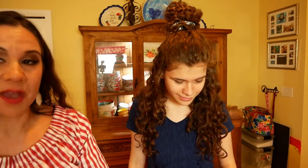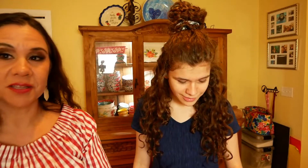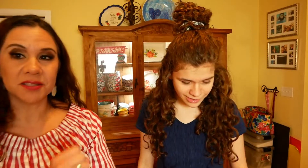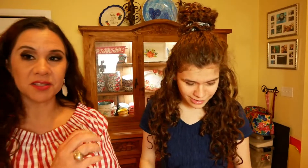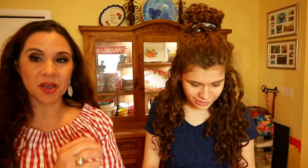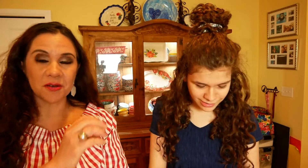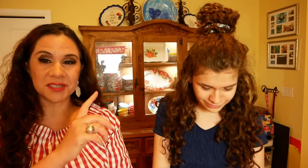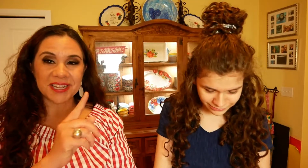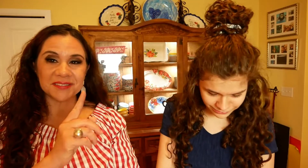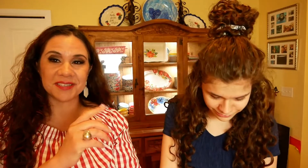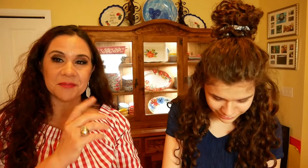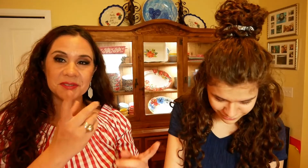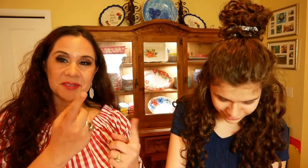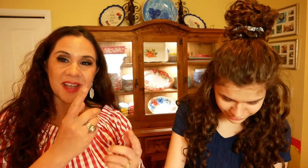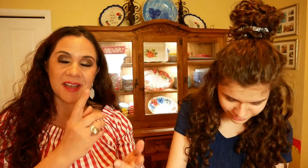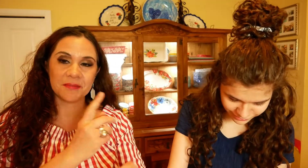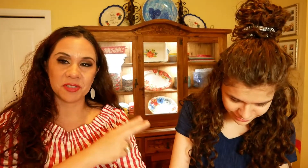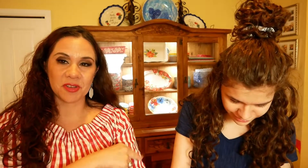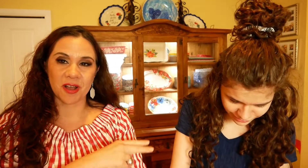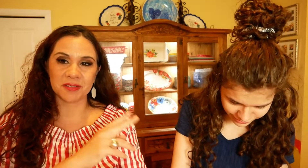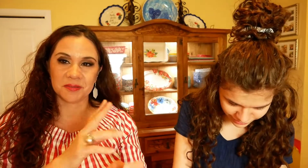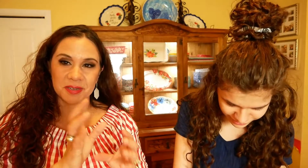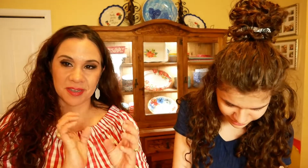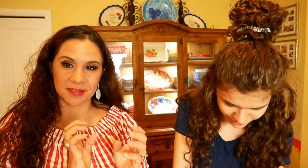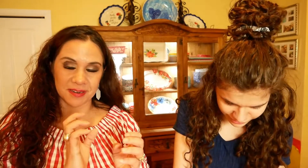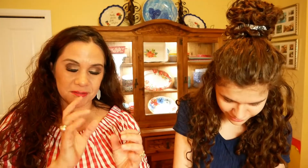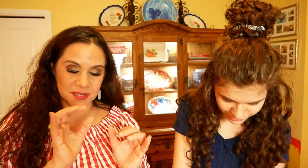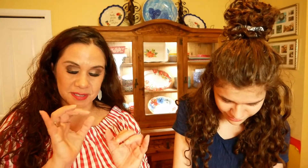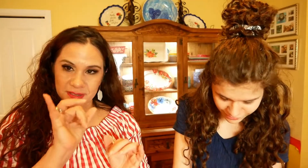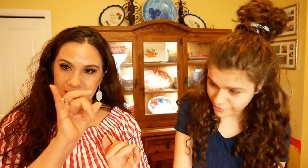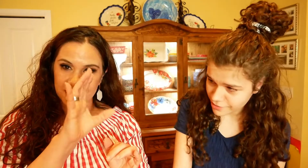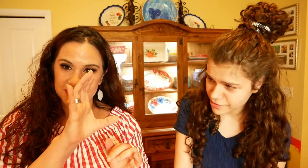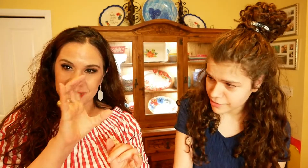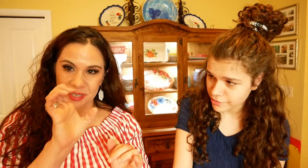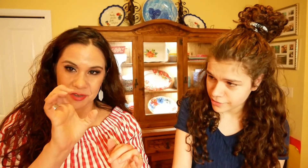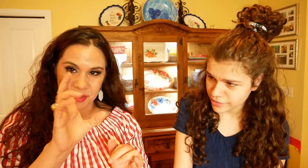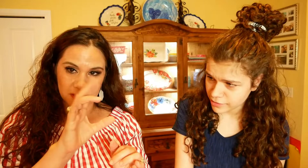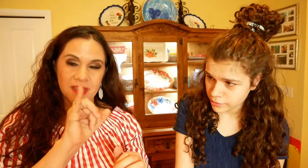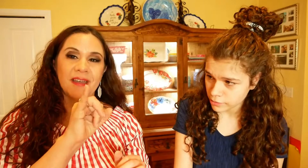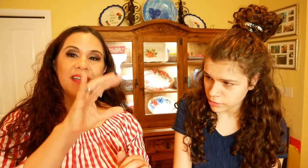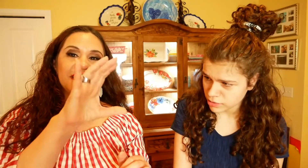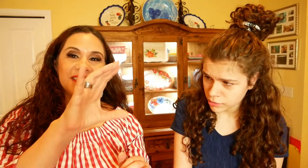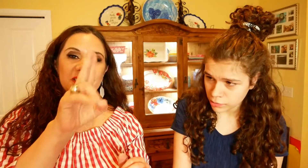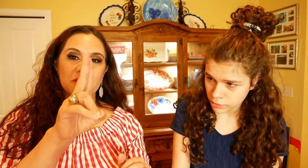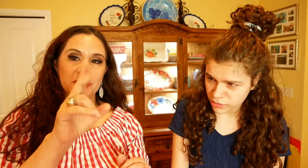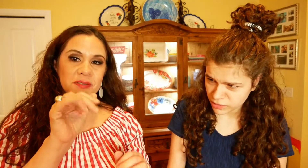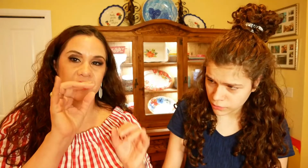and so texas able to come to the hospital when elena was in the icu and the icu and he was able